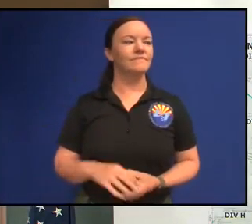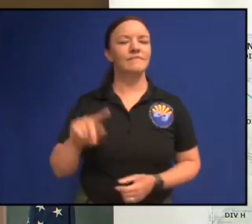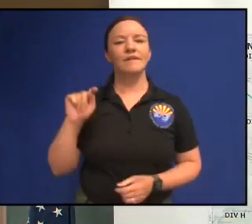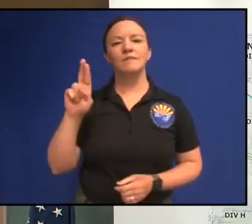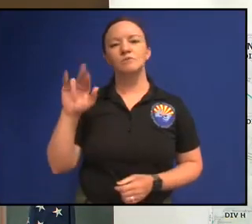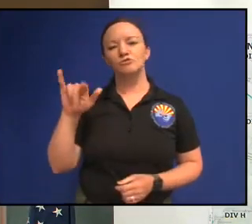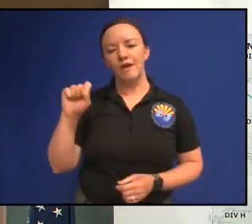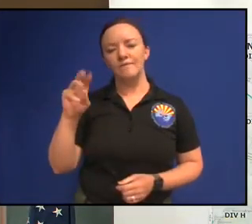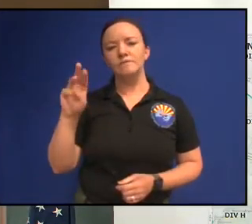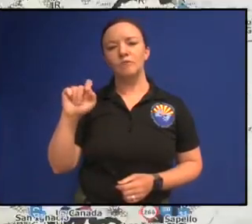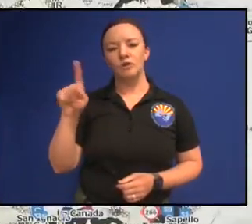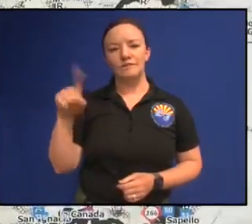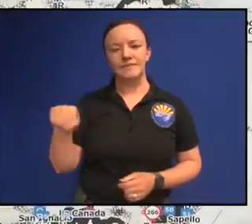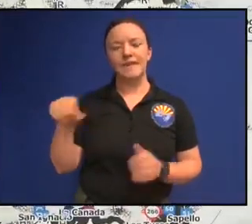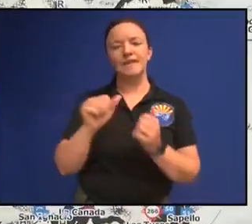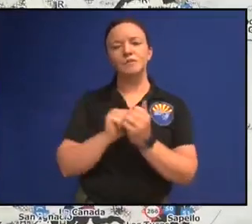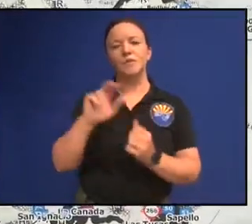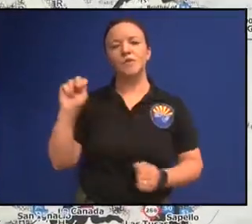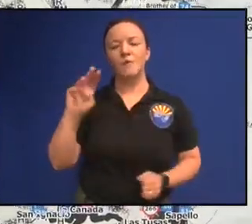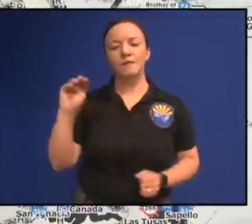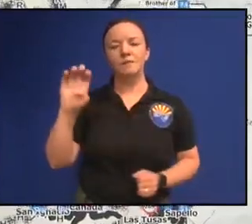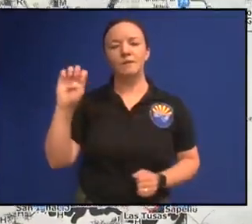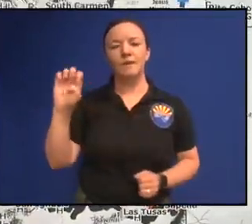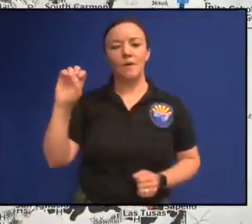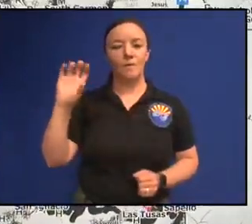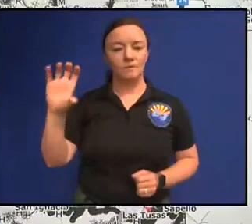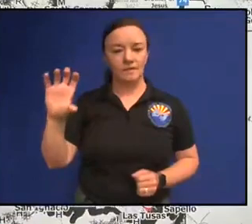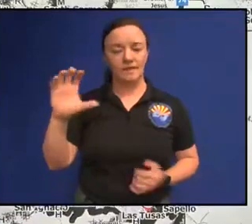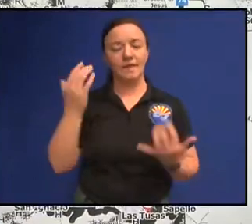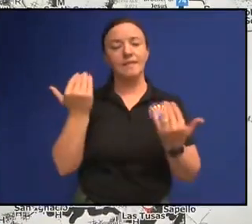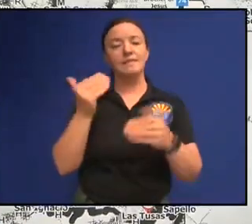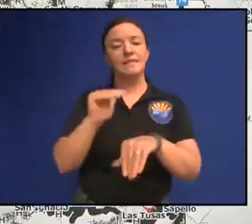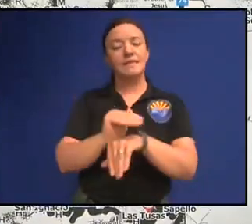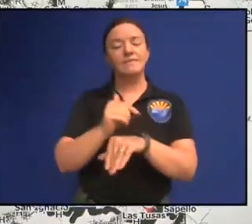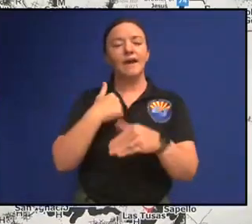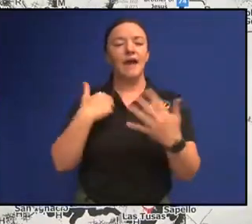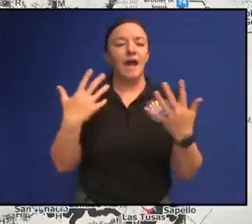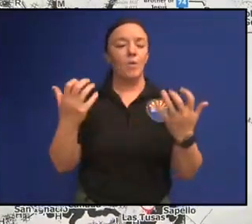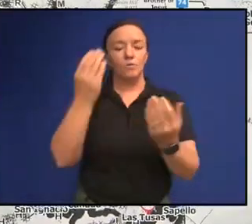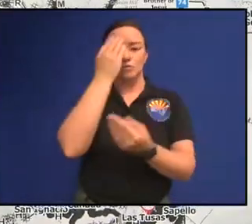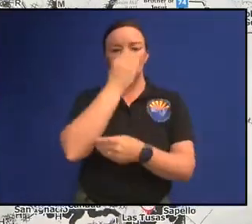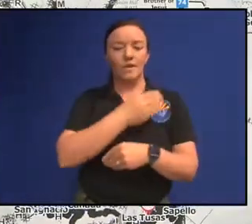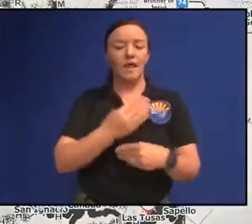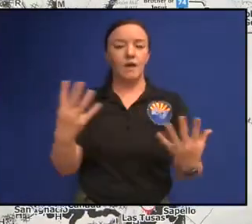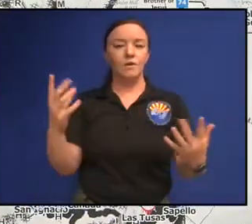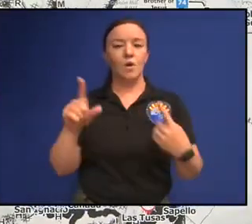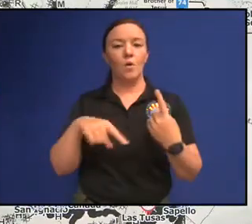AND THIS EVENING I WANTED TO LET EVERYBODY KNOW OF AN EVENT TOMORROW THAT WILL BE HAPPENING AT THE SAN MIGUEL